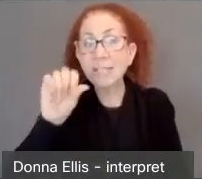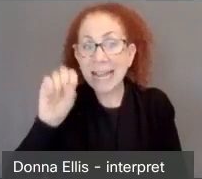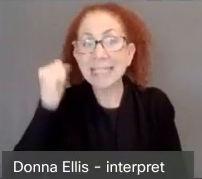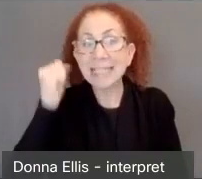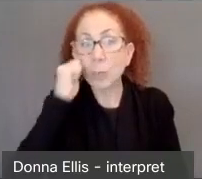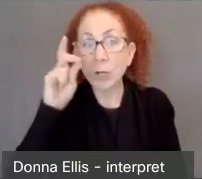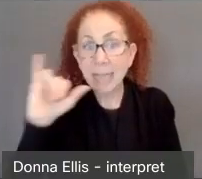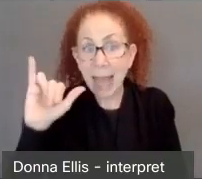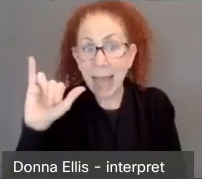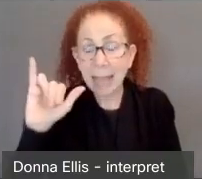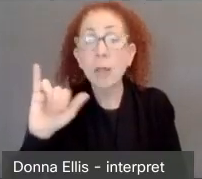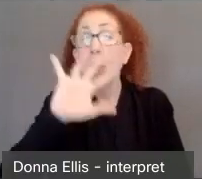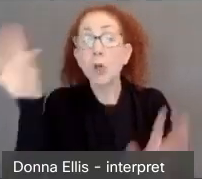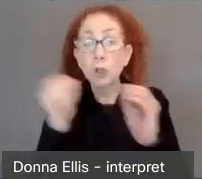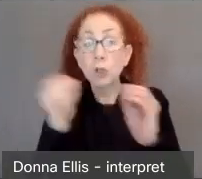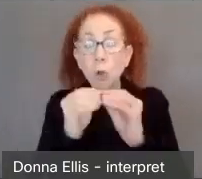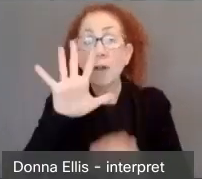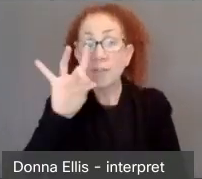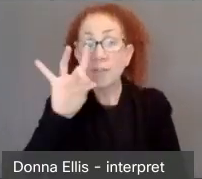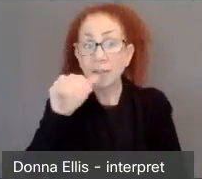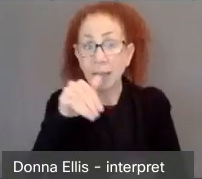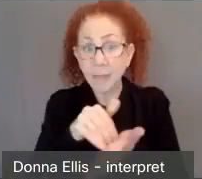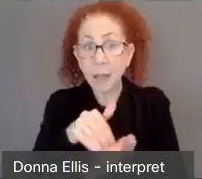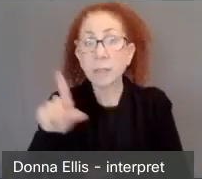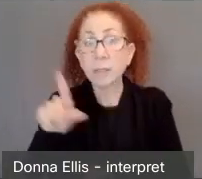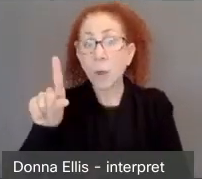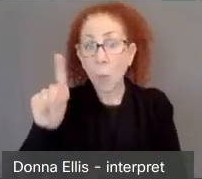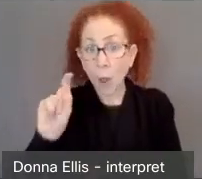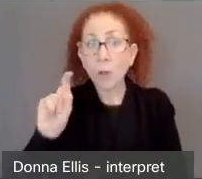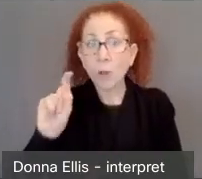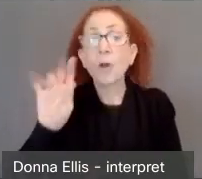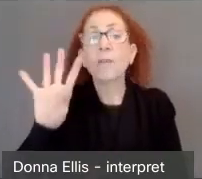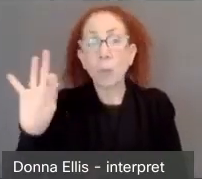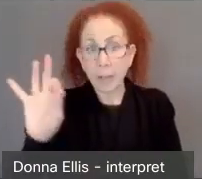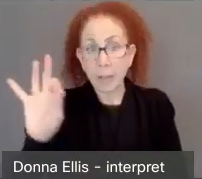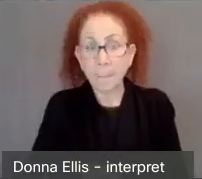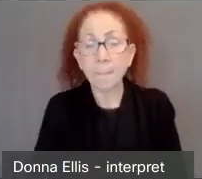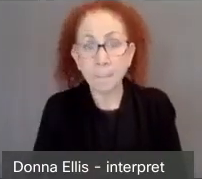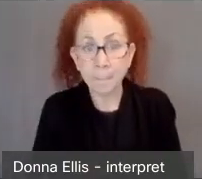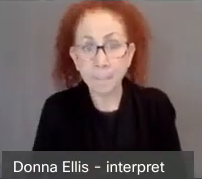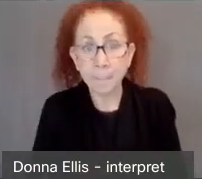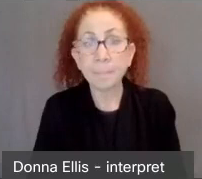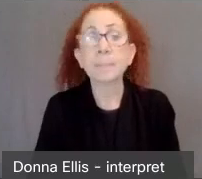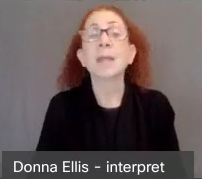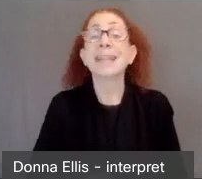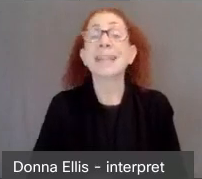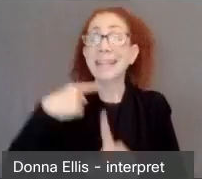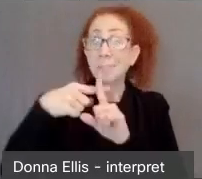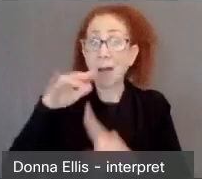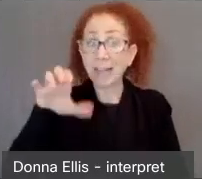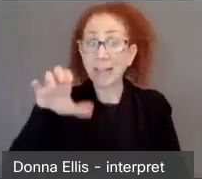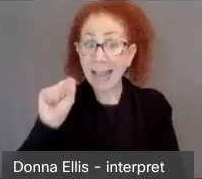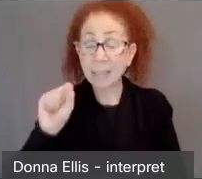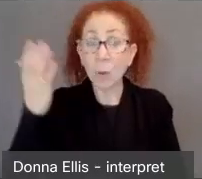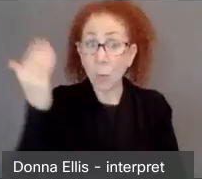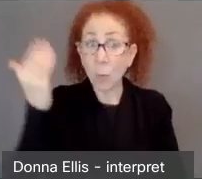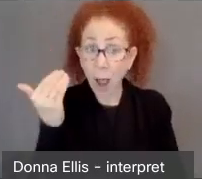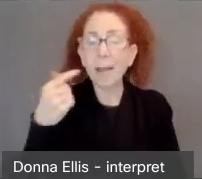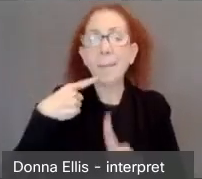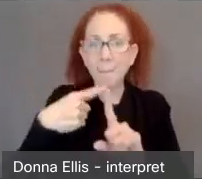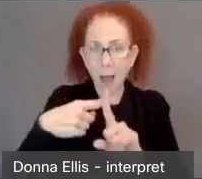us to a total of 58,149. These positive cases are a result of a positive test for the virus,